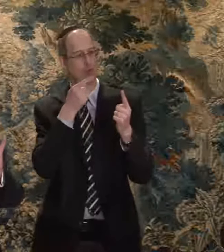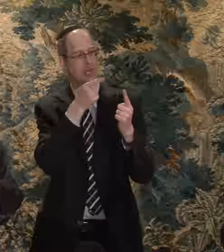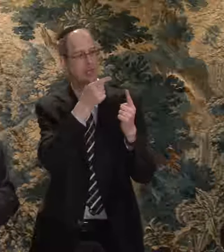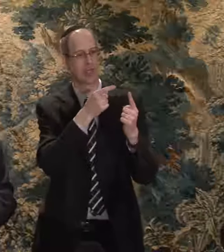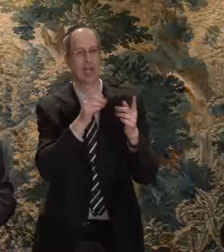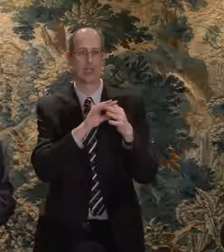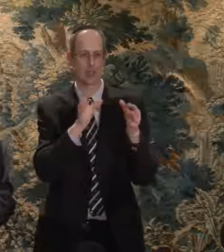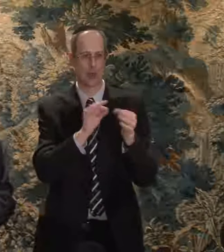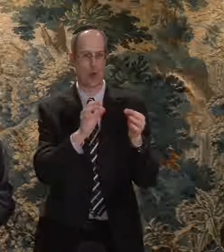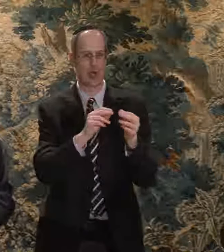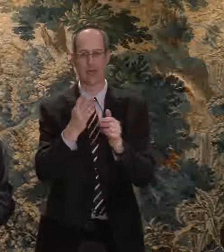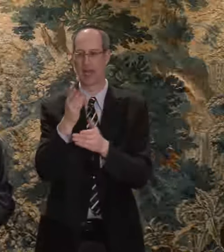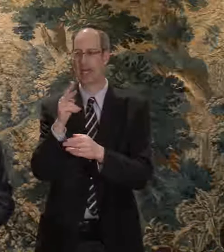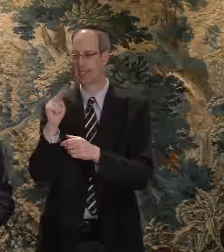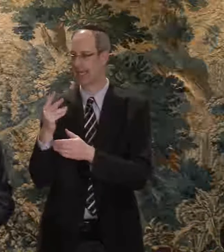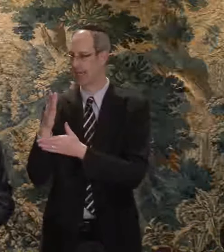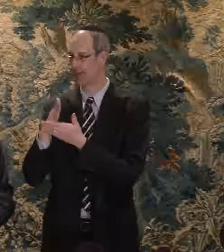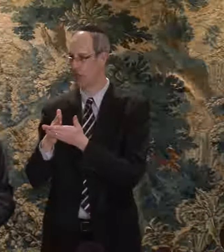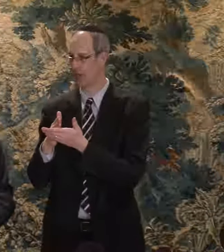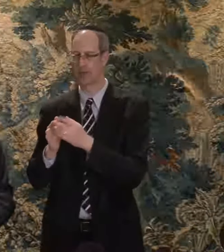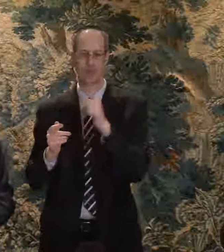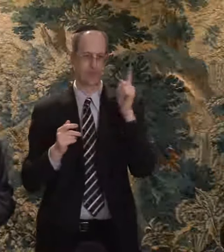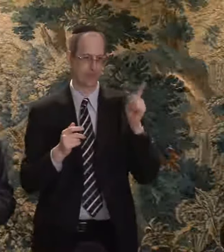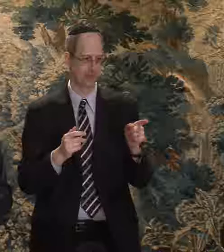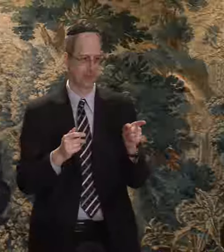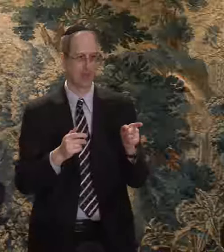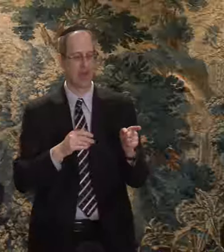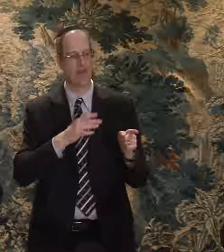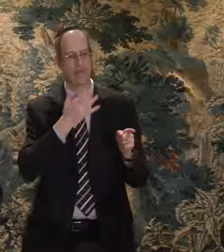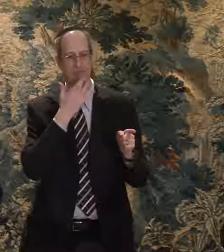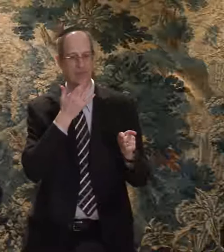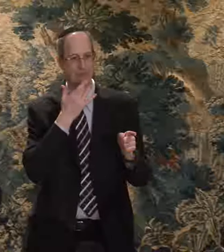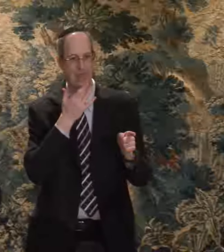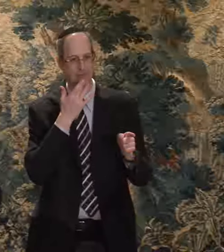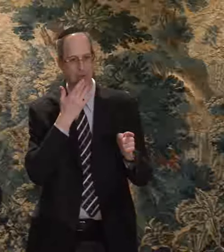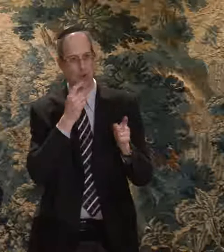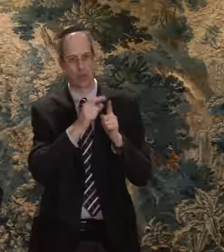then we'll go to the second part of the talk one of my favorite virtu ever is